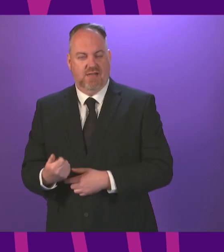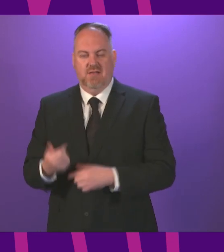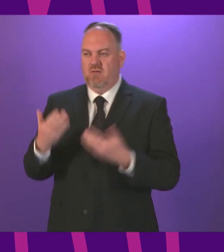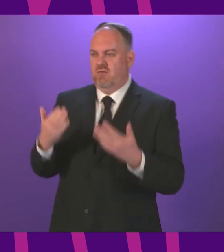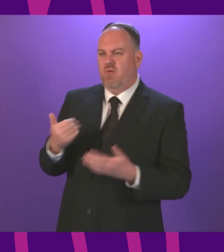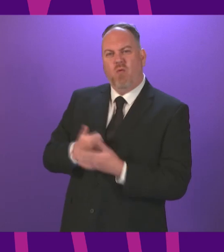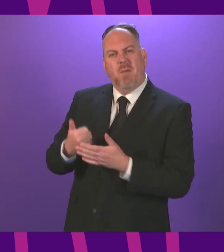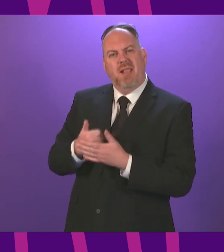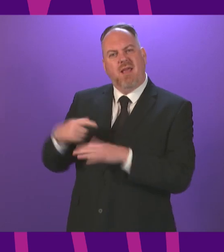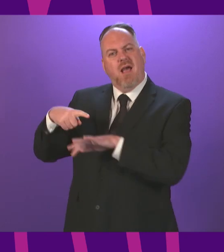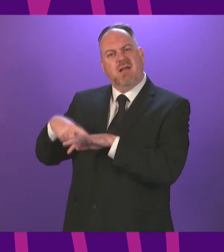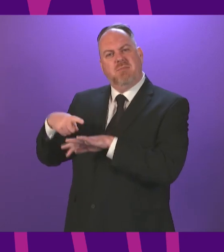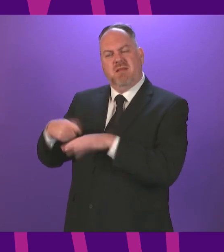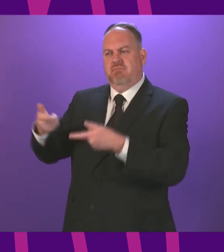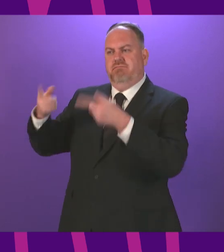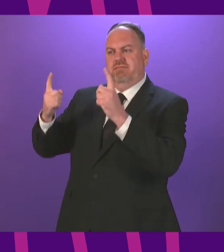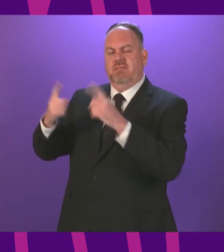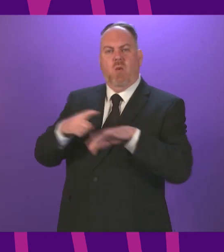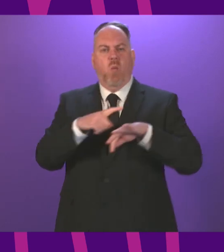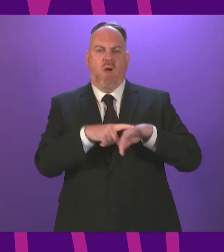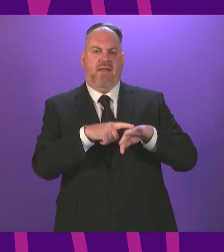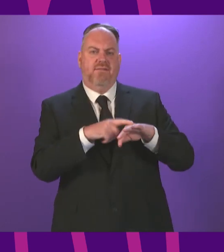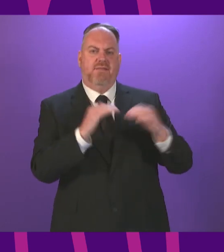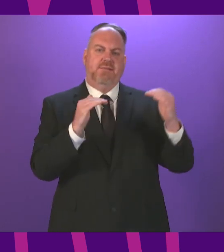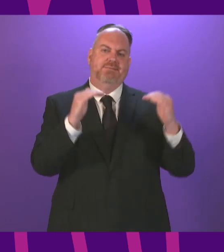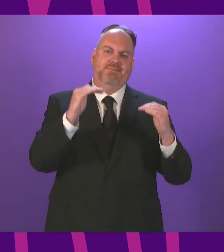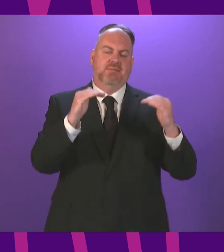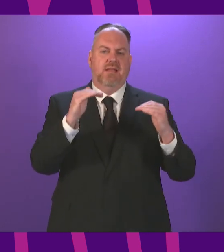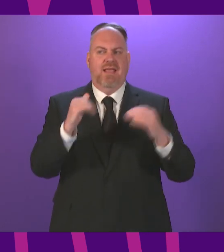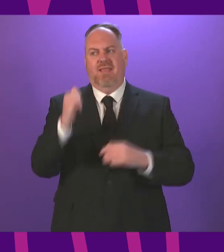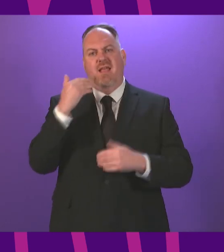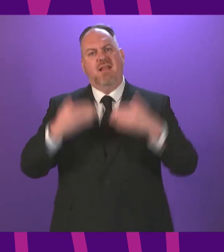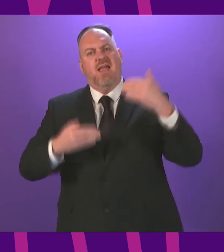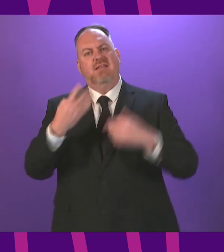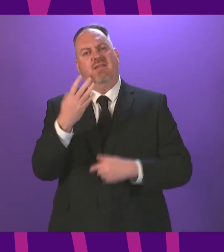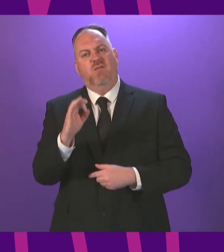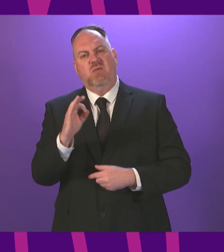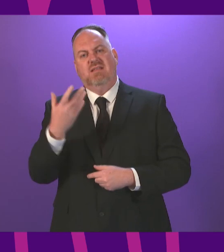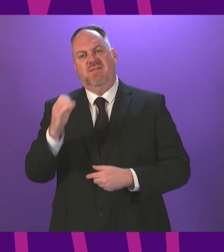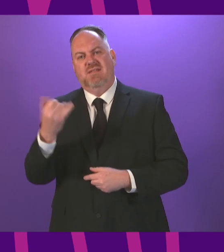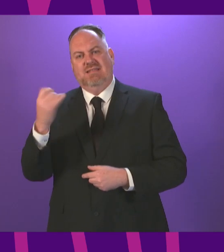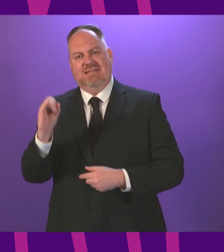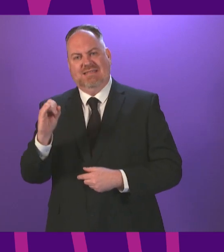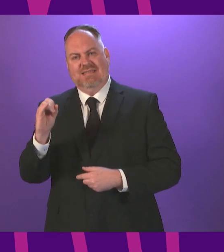dynamic was highly unusual in the 1940s, 1950s and 1960s—and even now it is not as common as